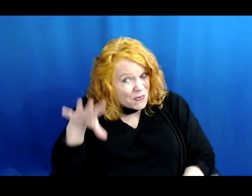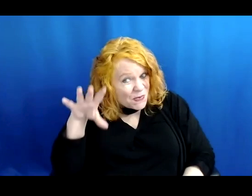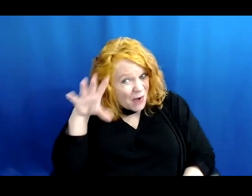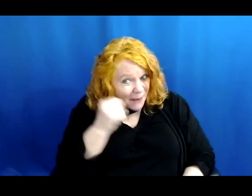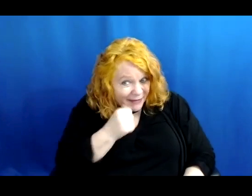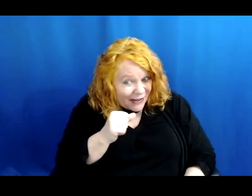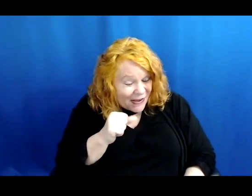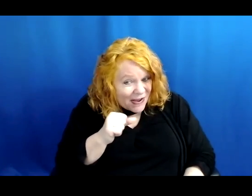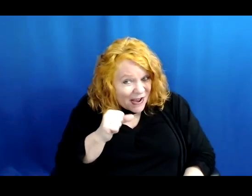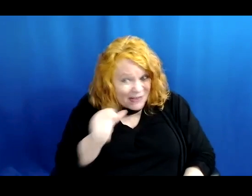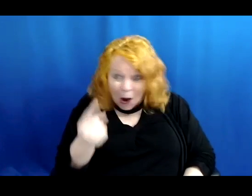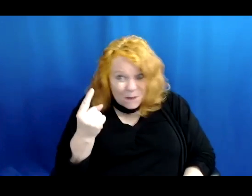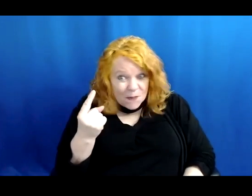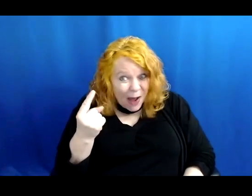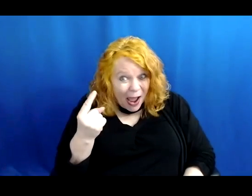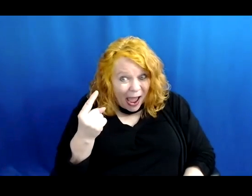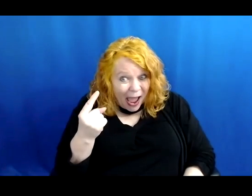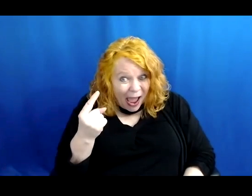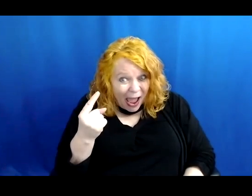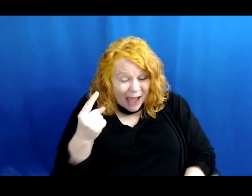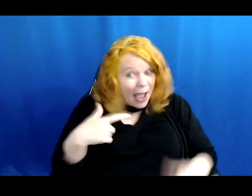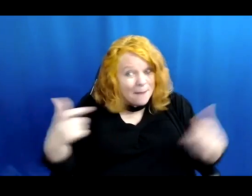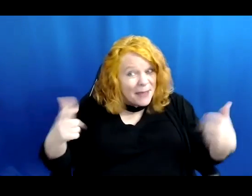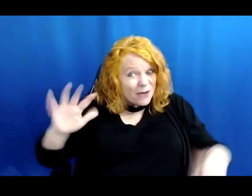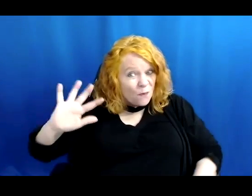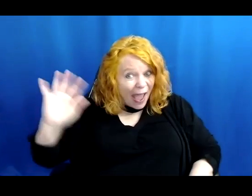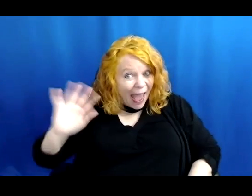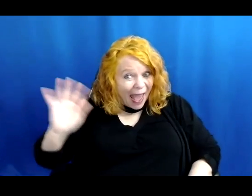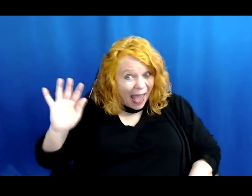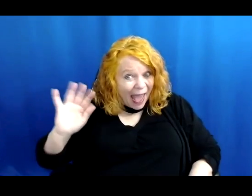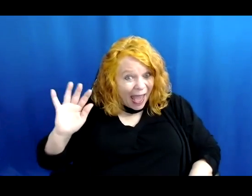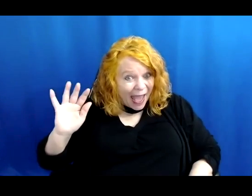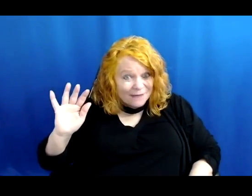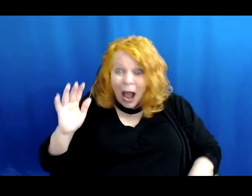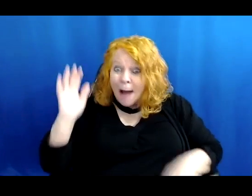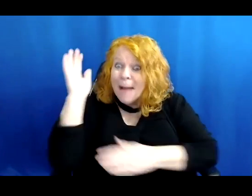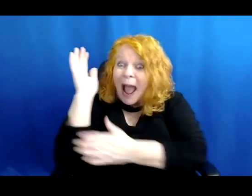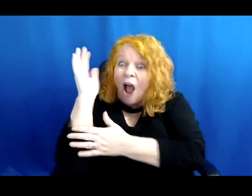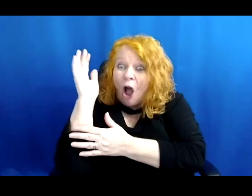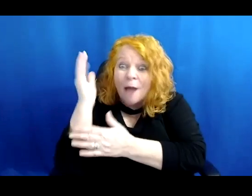One, and a big wave! “I am waving with my arm and my hand and